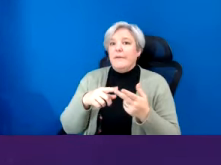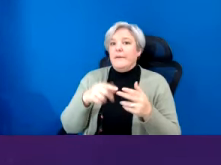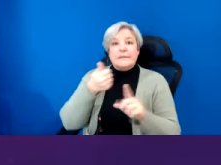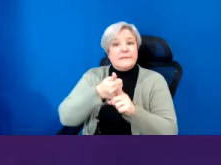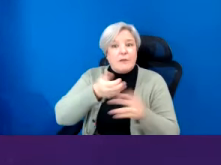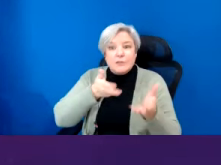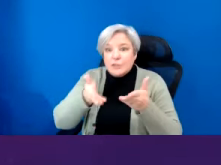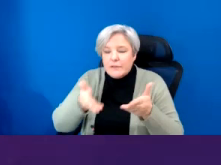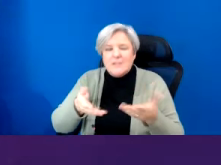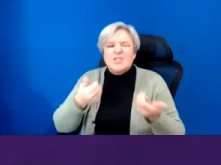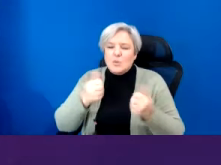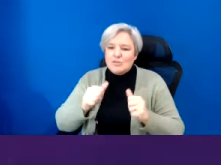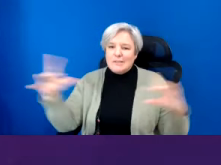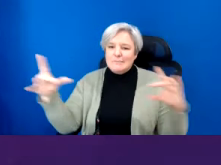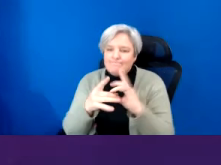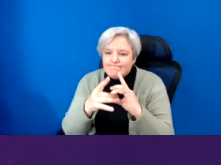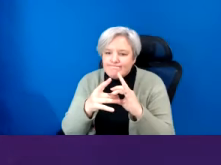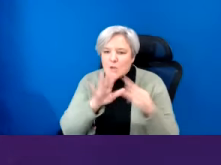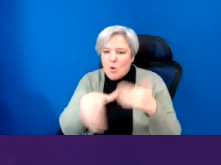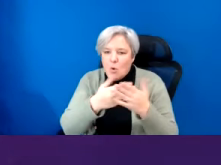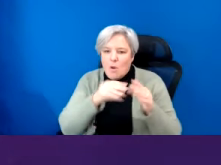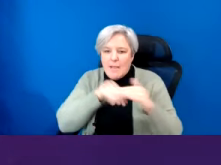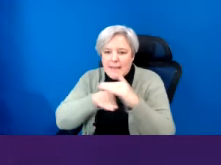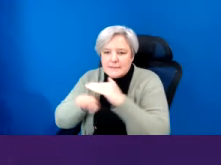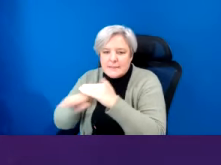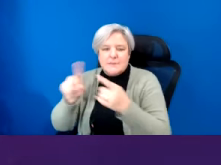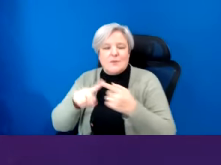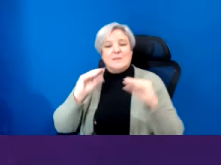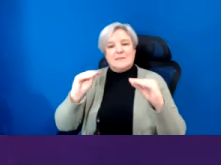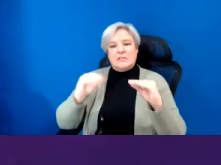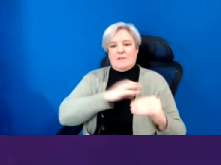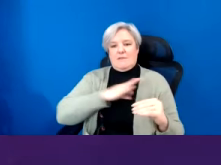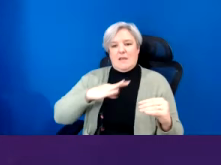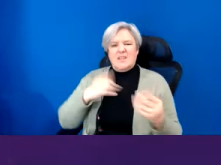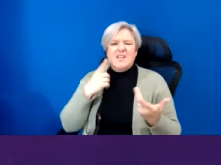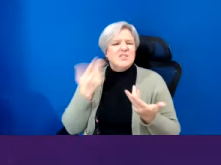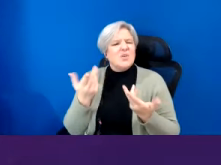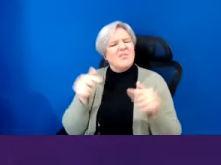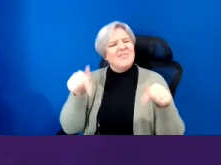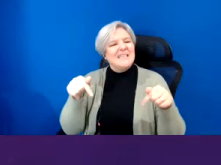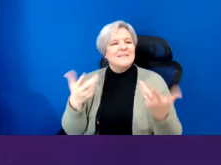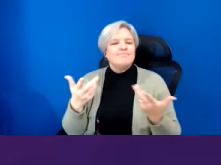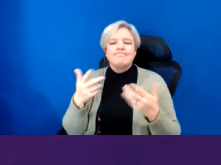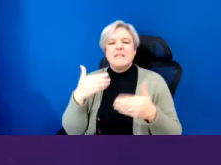And so we're trying to bridge that gap with the help of teaching faculty. This is going to be very much process oriented,